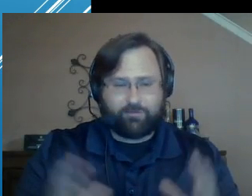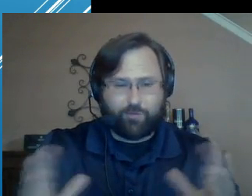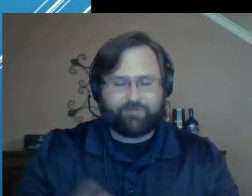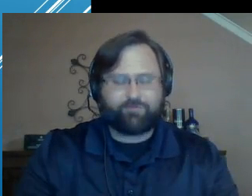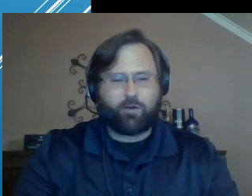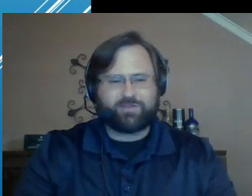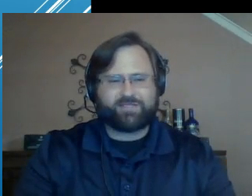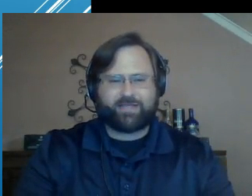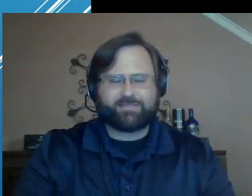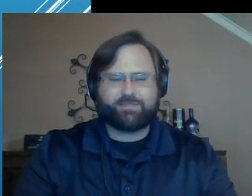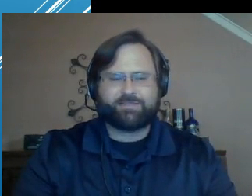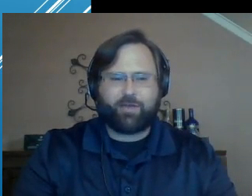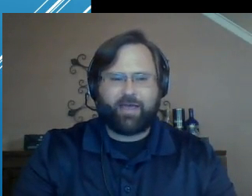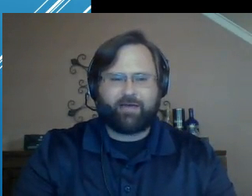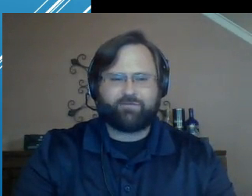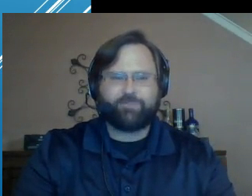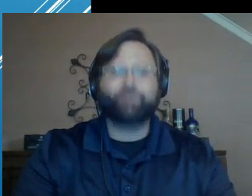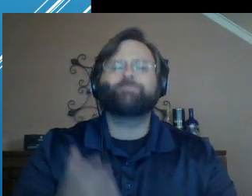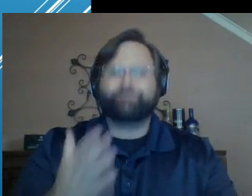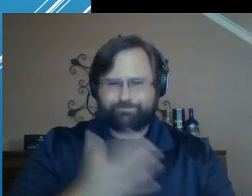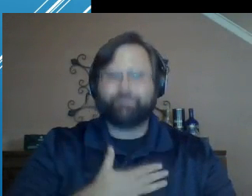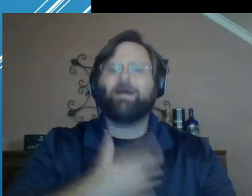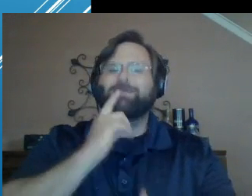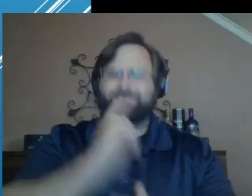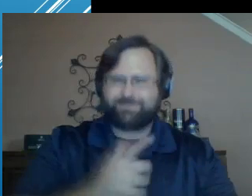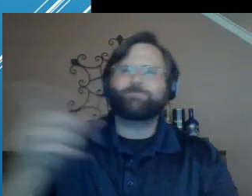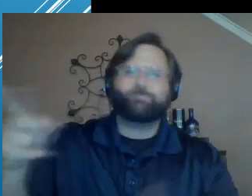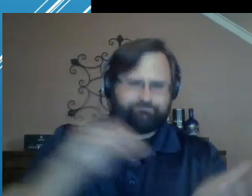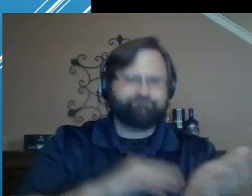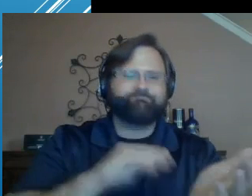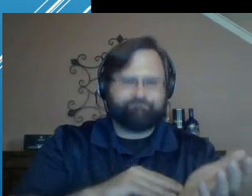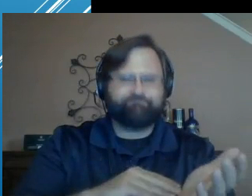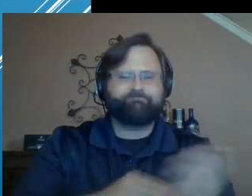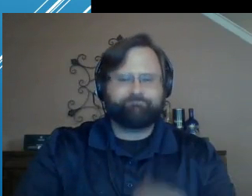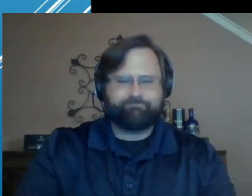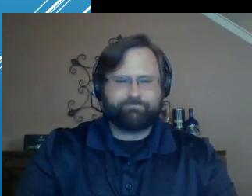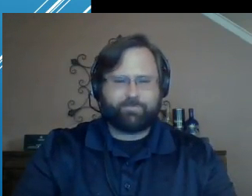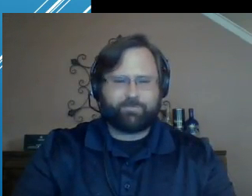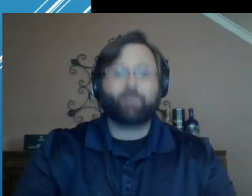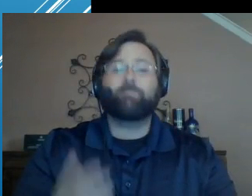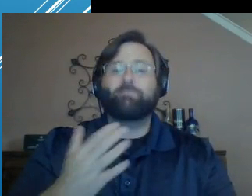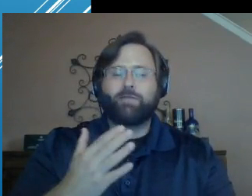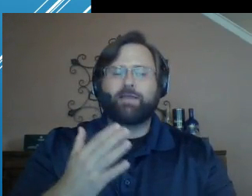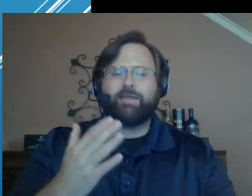affirmative part of the sentence so I have again